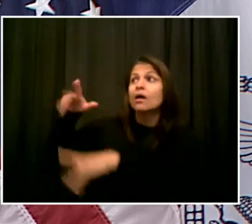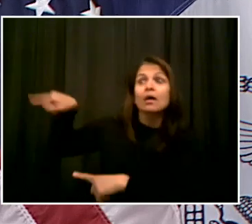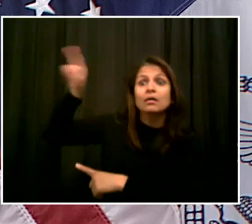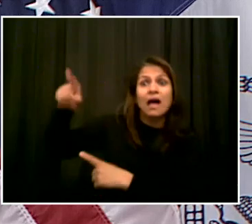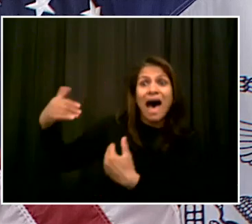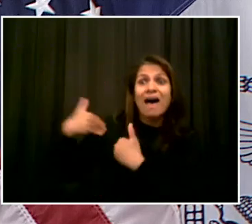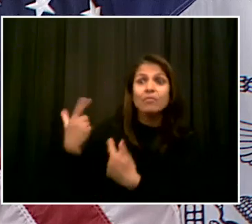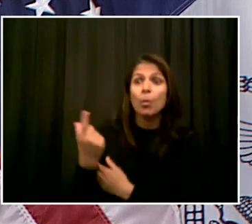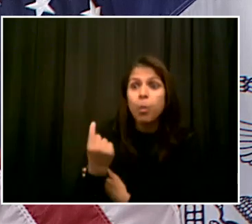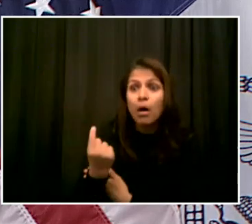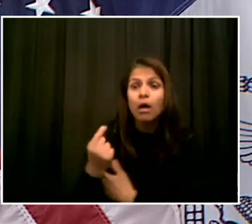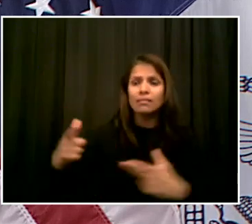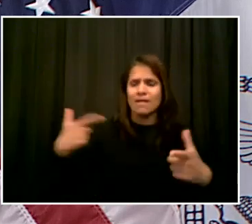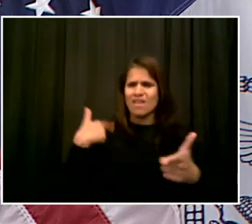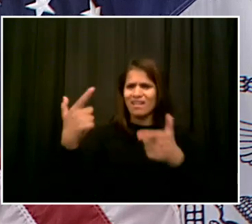OUTSIDE ARMED FORCES INTO THE